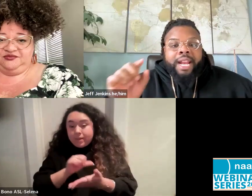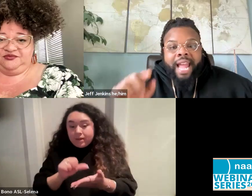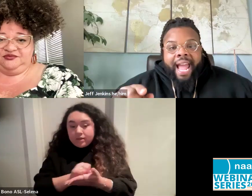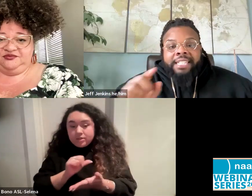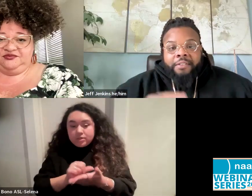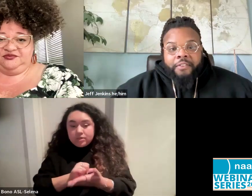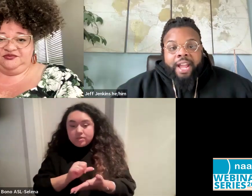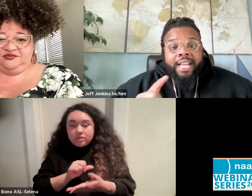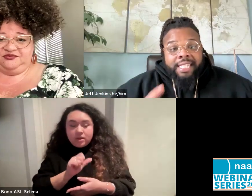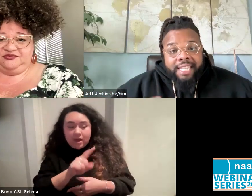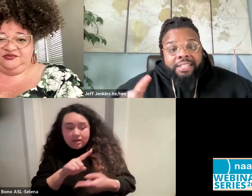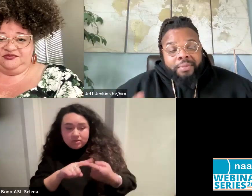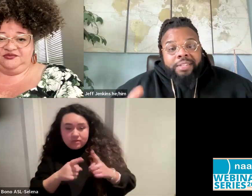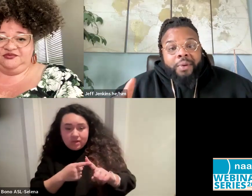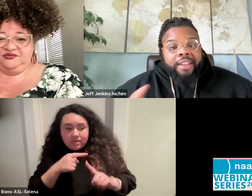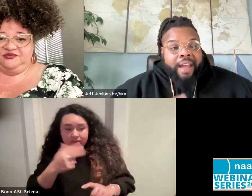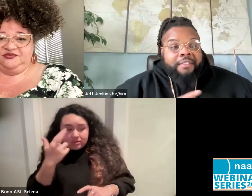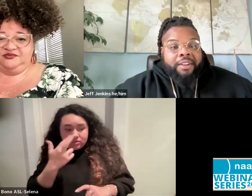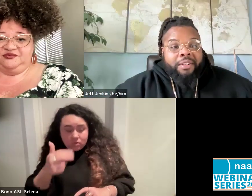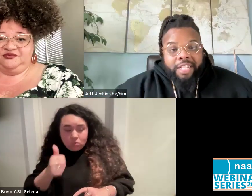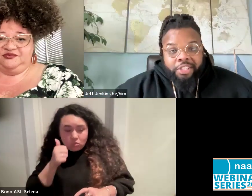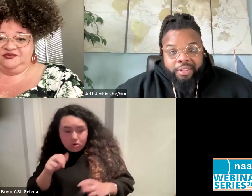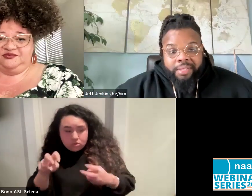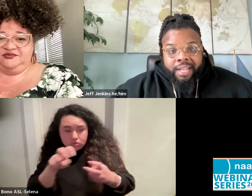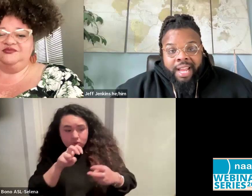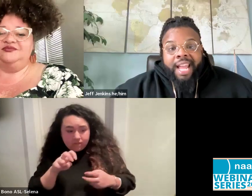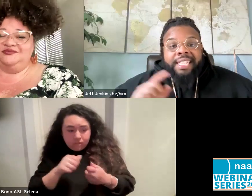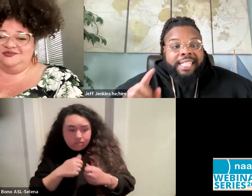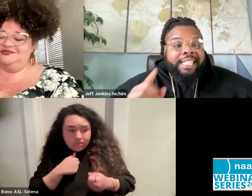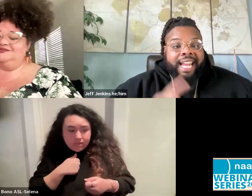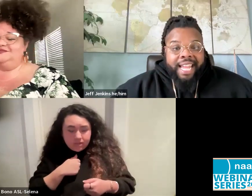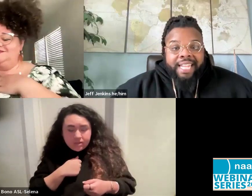and asked her friend, Is this the reason why you haven't been going on these trips? And she said, yes.